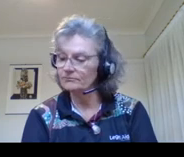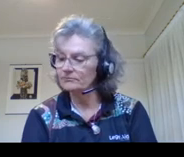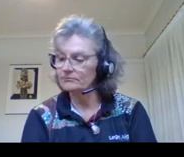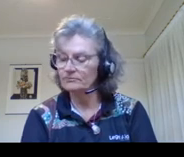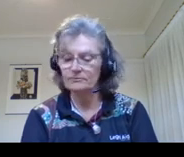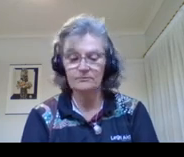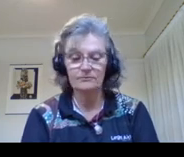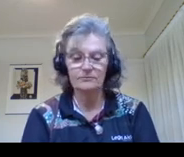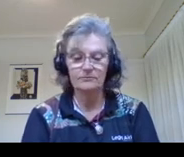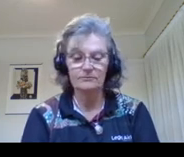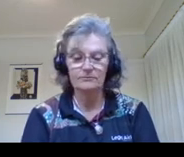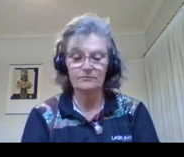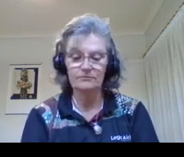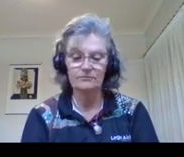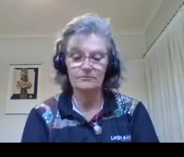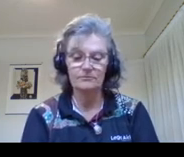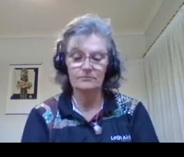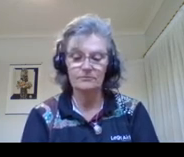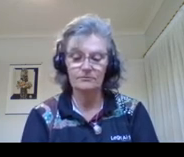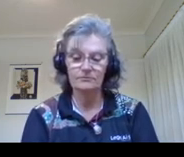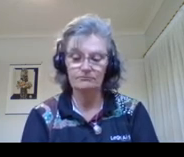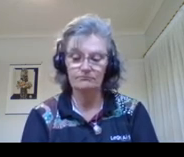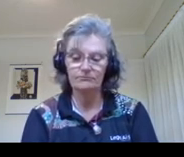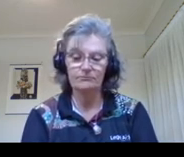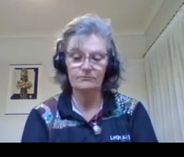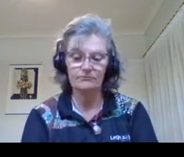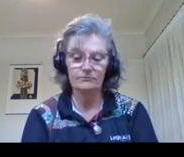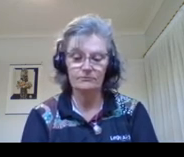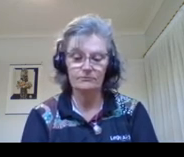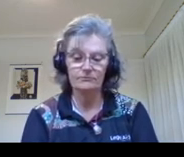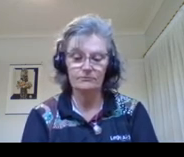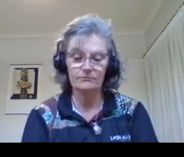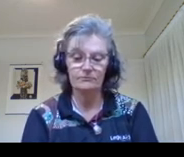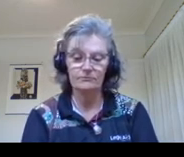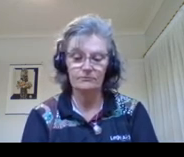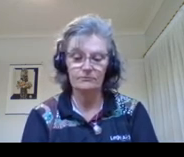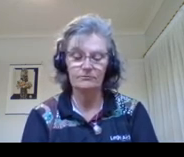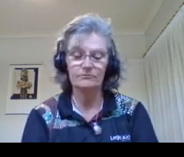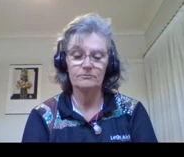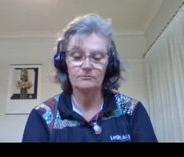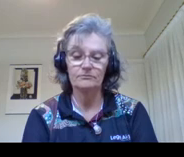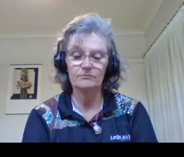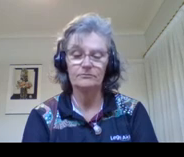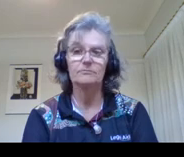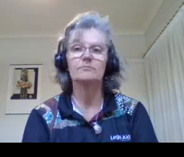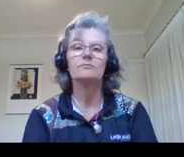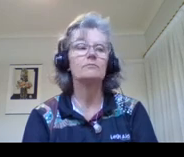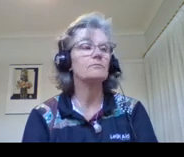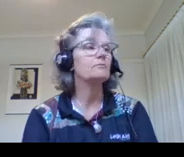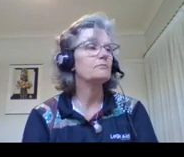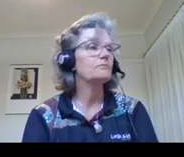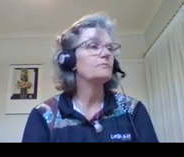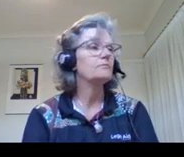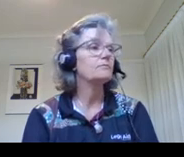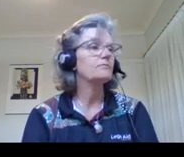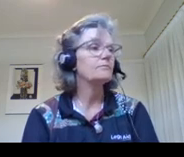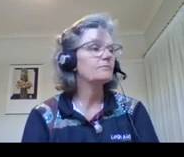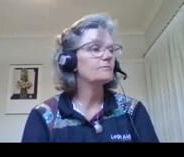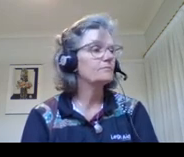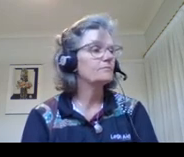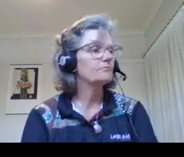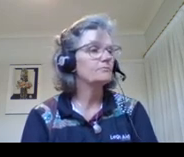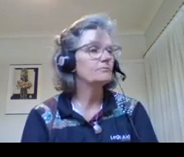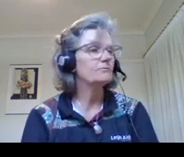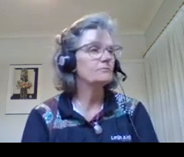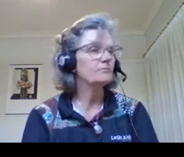last year as you can see more than one sorry last year of 2020 more than 175 million dollars were